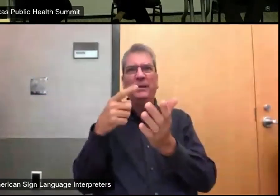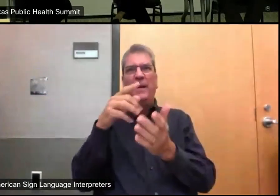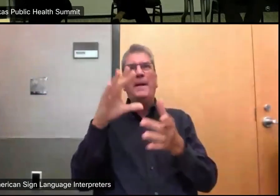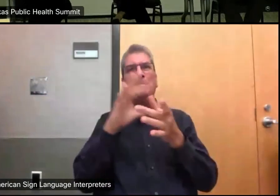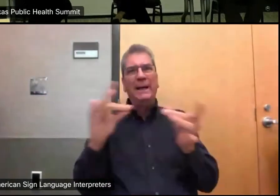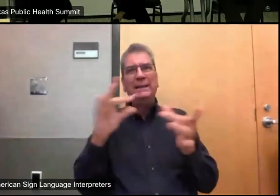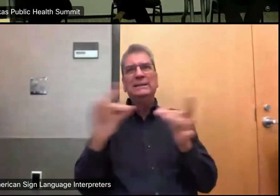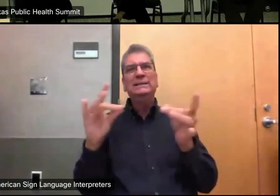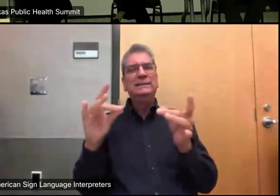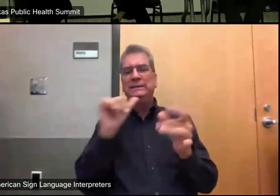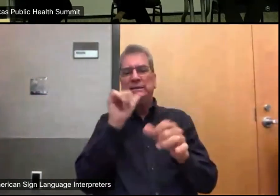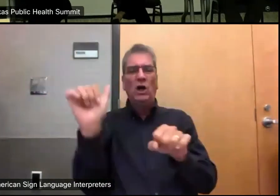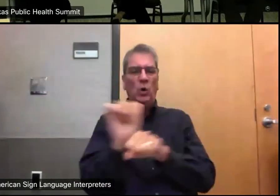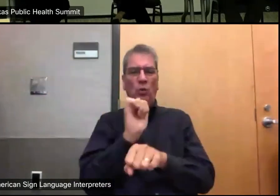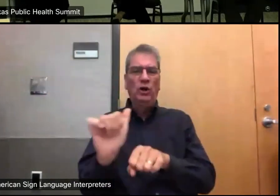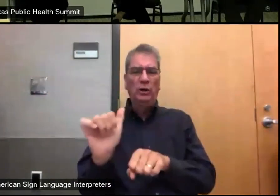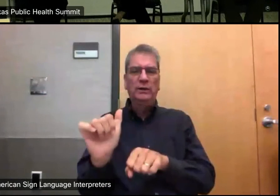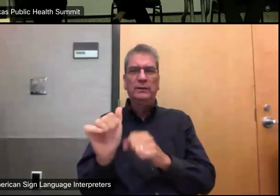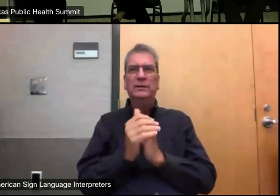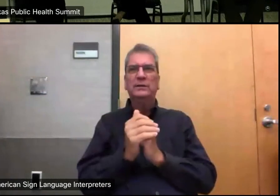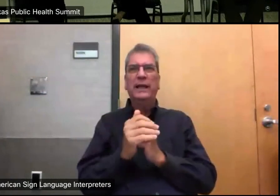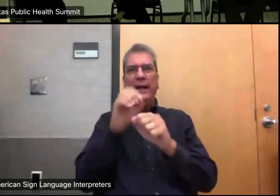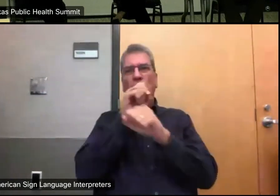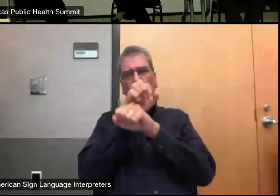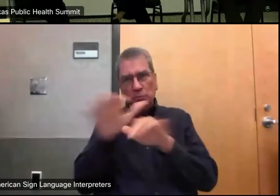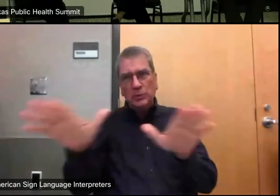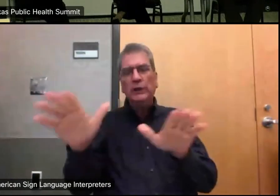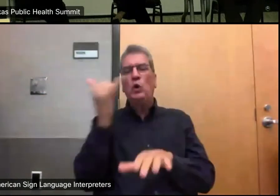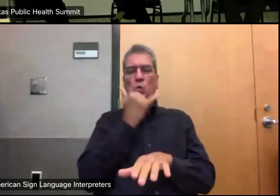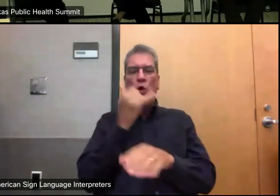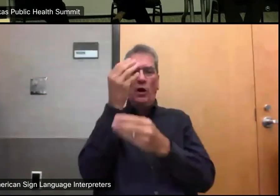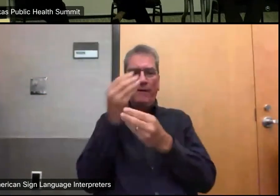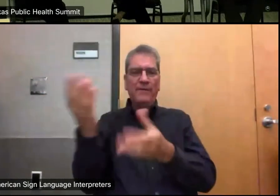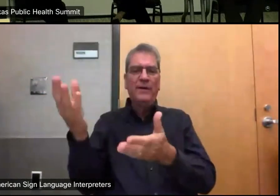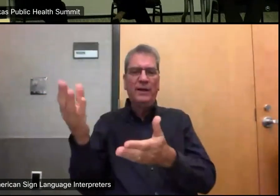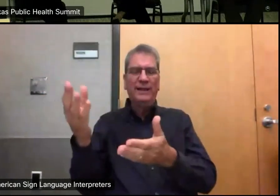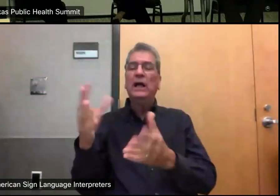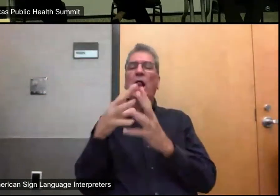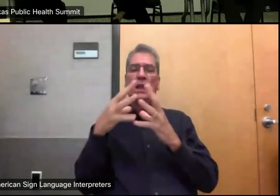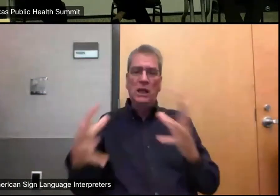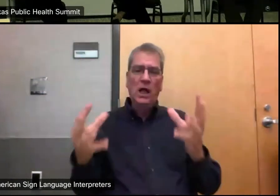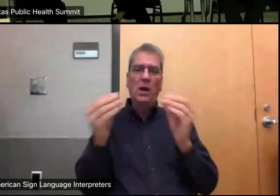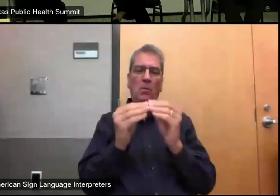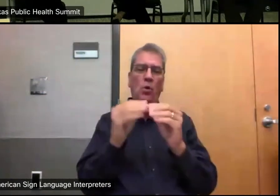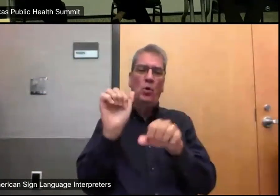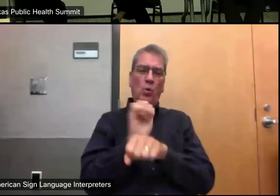because it doesn't work and it can spread misinformation. And so I think it's, I think There'll be a lot more work going on specifically because of that.